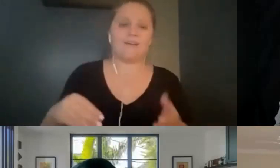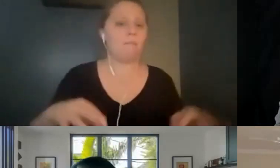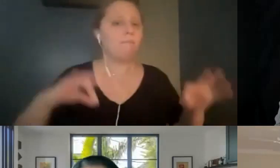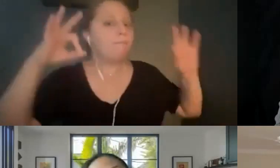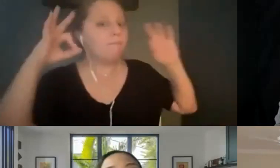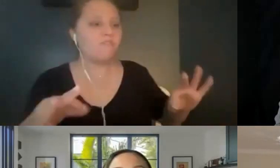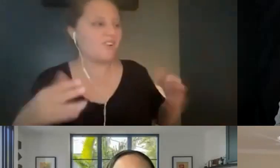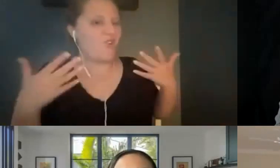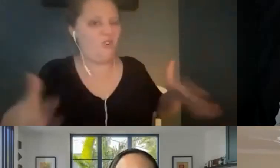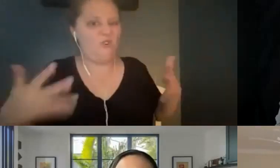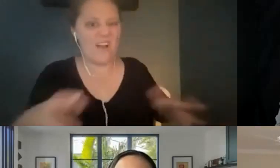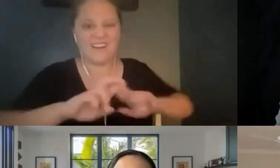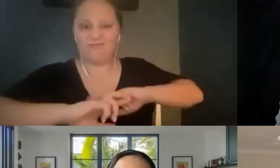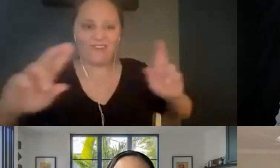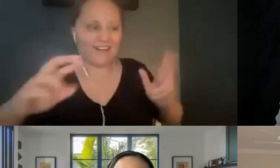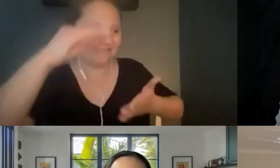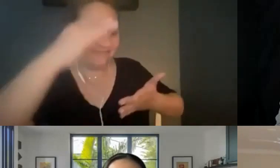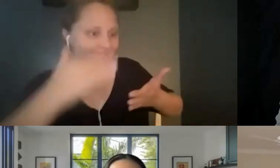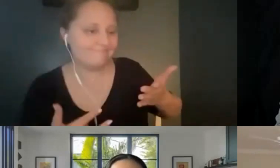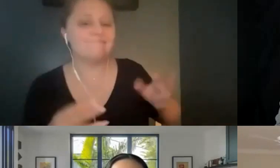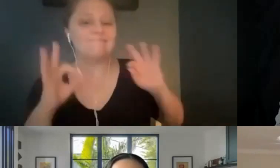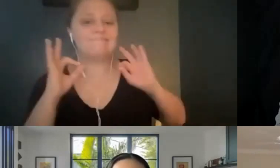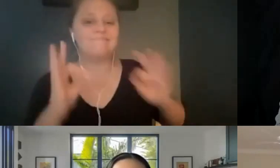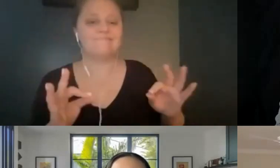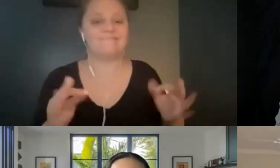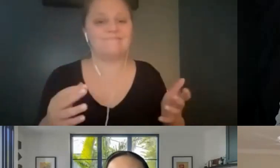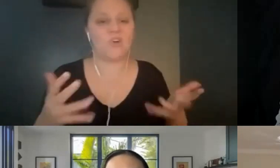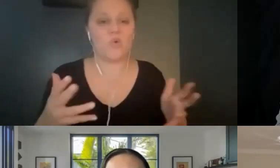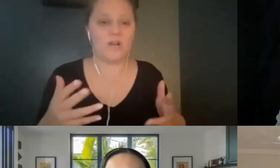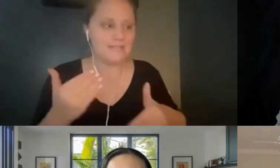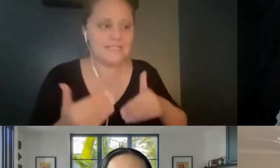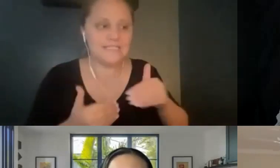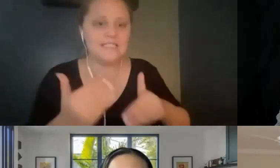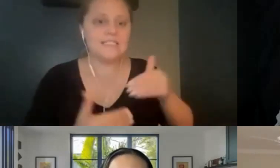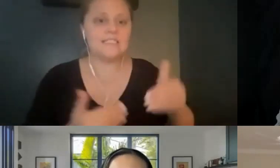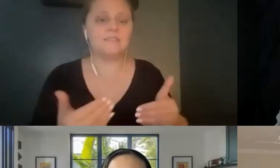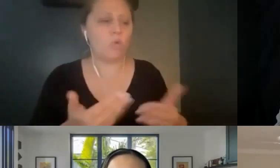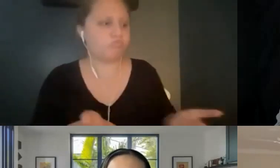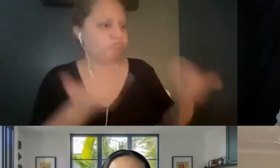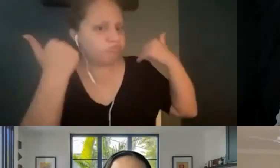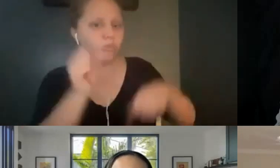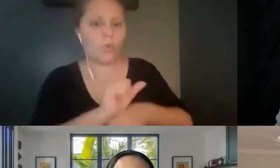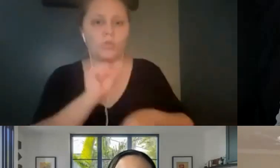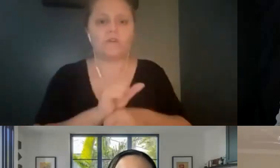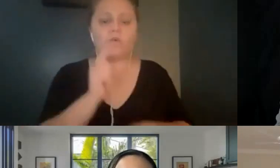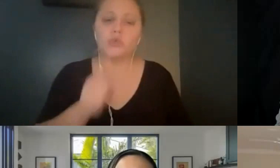You know half, you're at least more than halfway there to be ready for that person to come in and work for you.